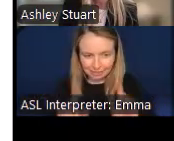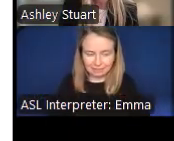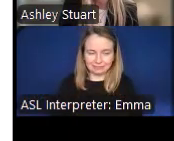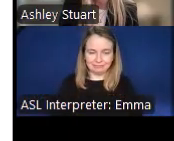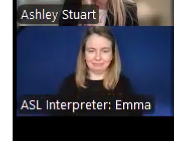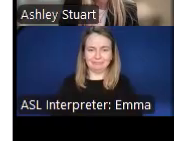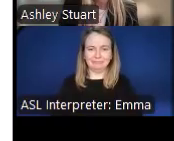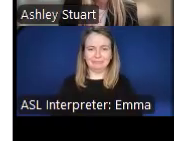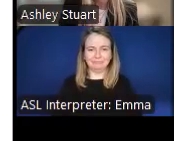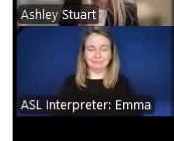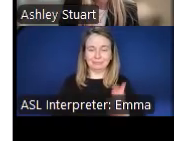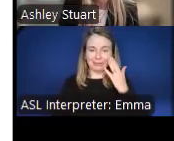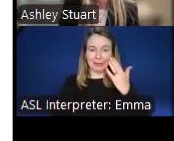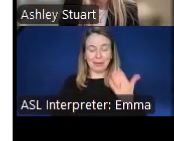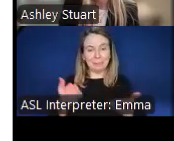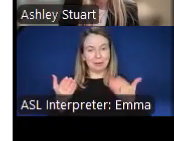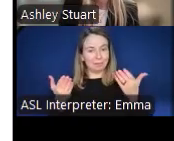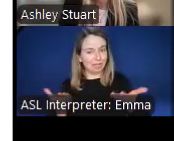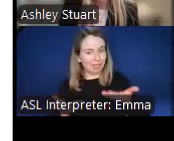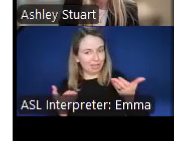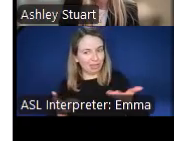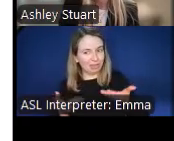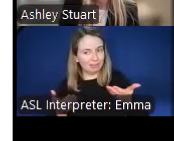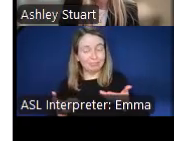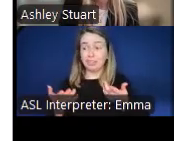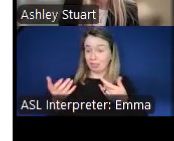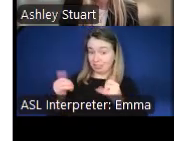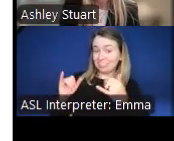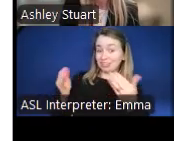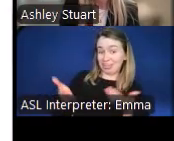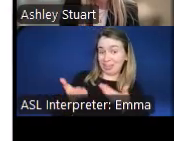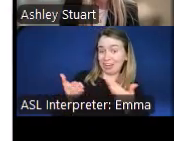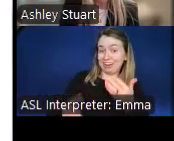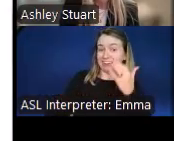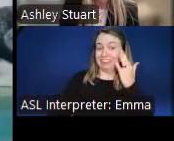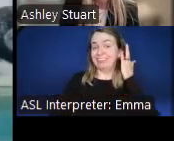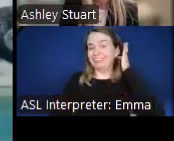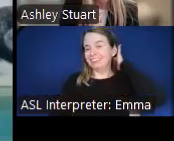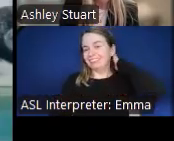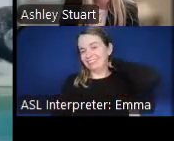I'm probably here, but I you, you are here. Yes, lost vision.